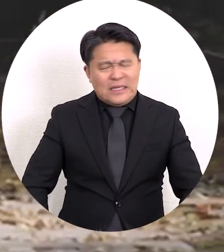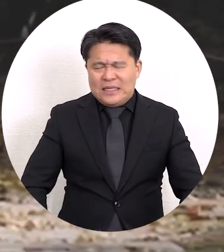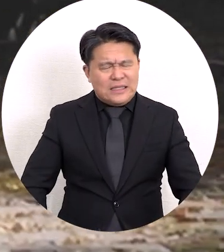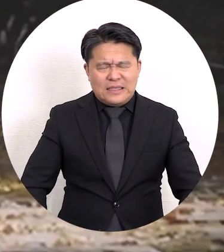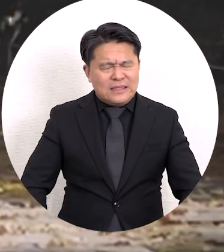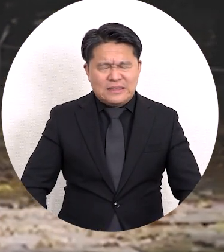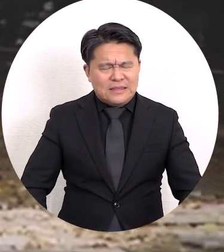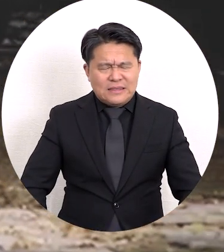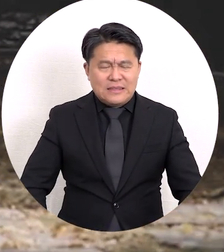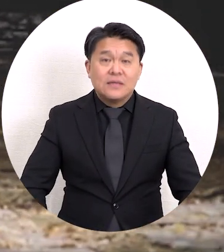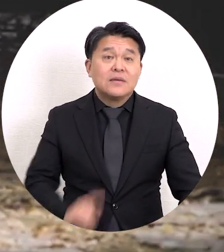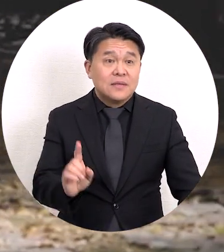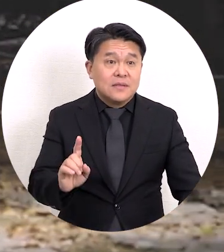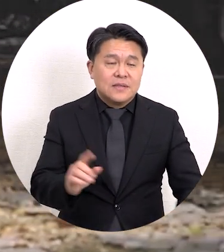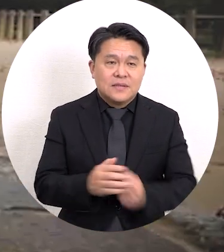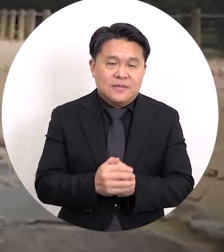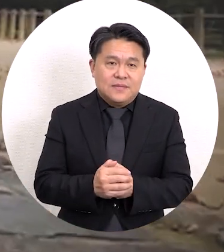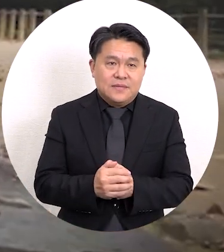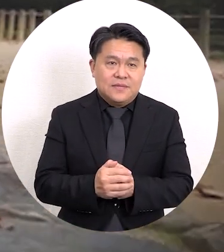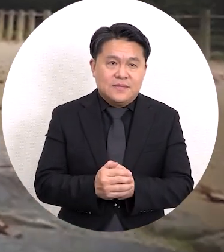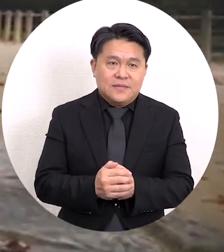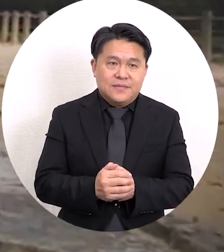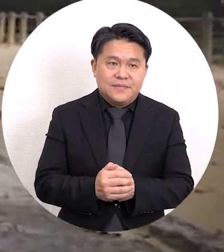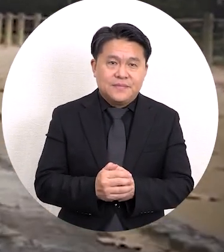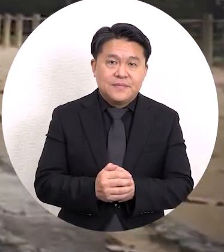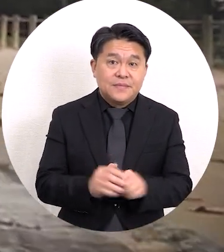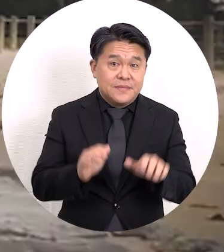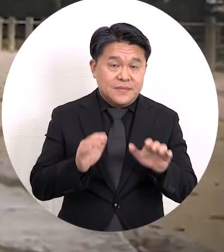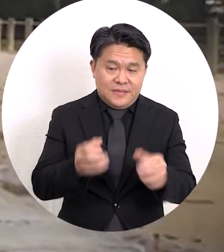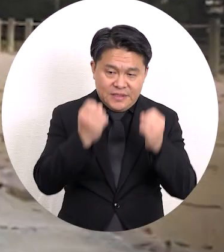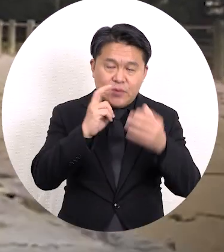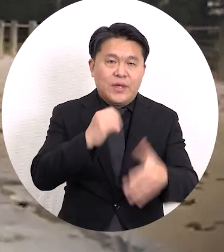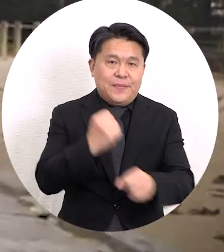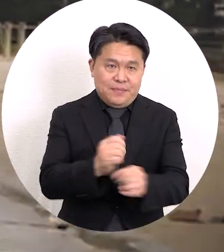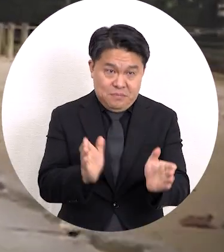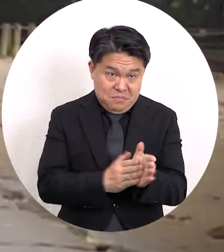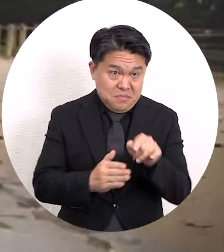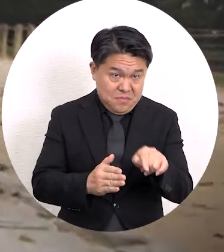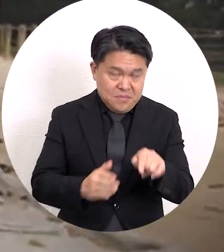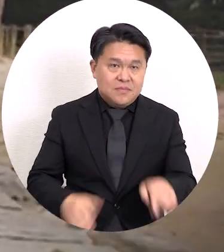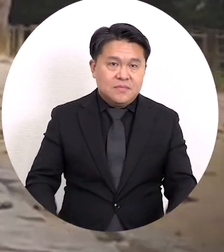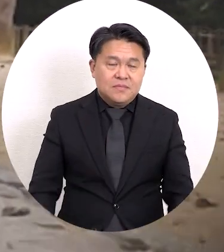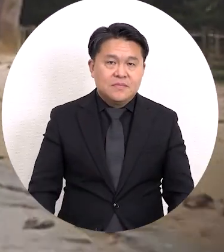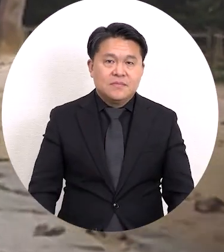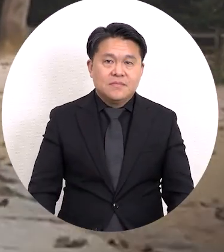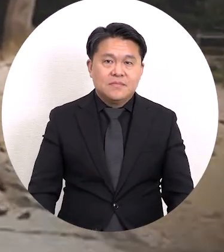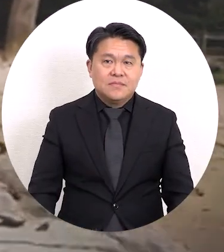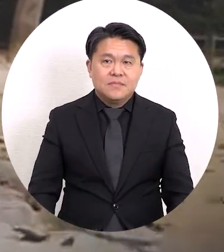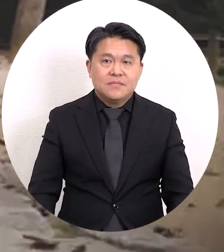At the same time, he created a new theology.